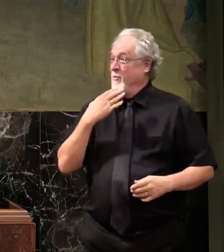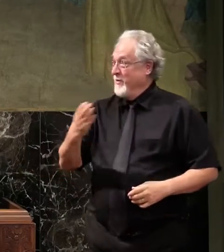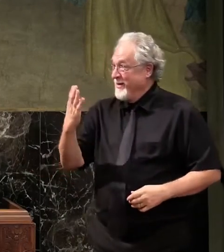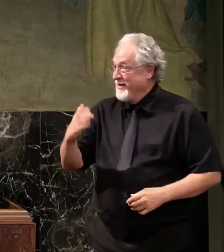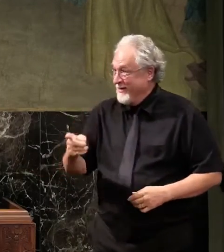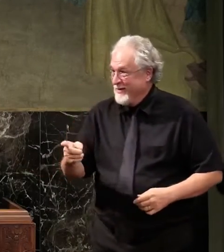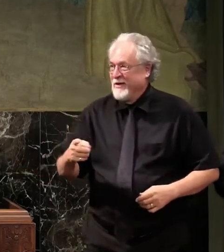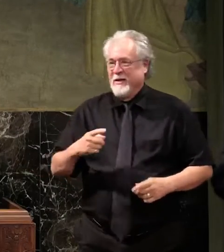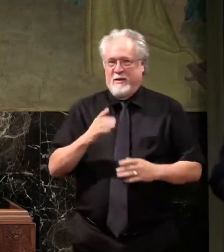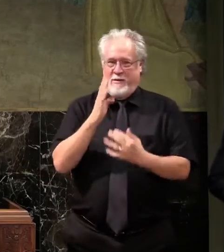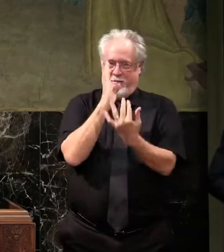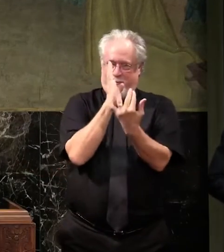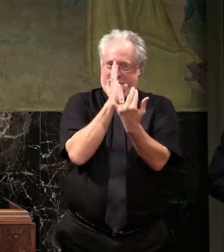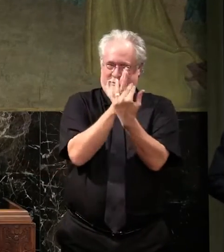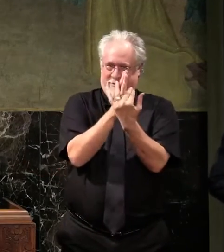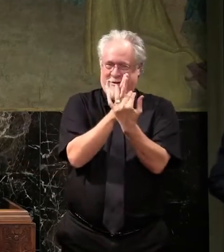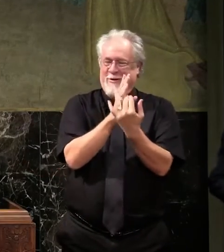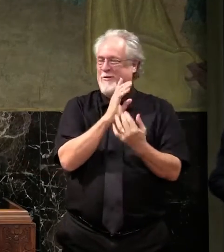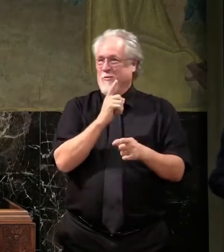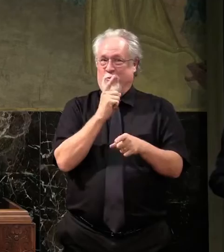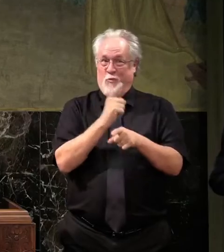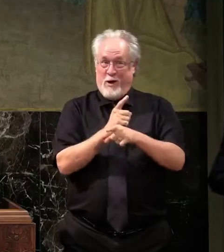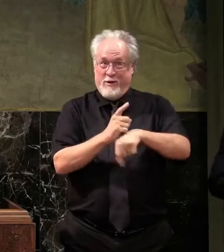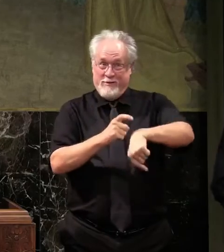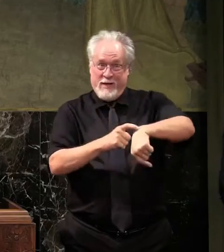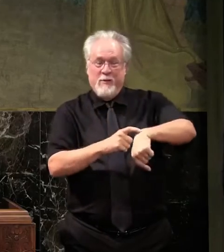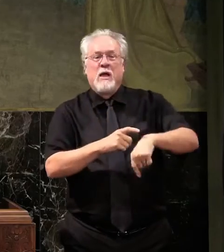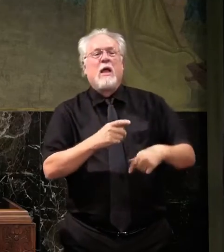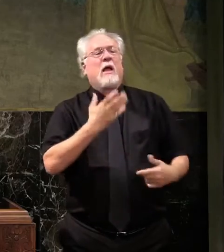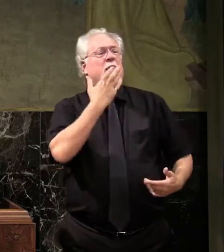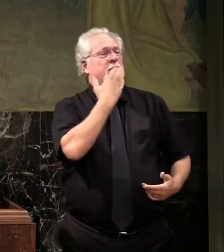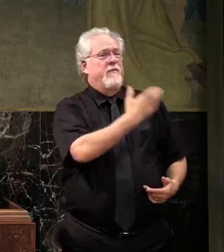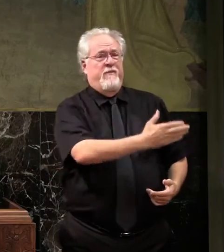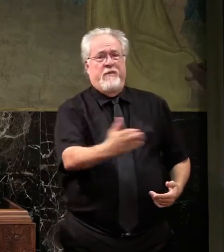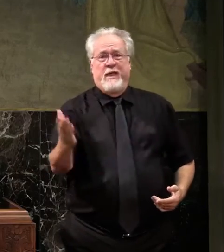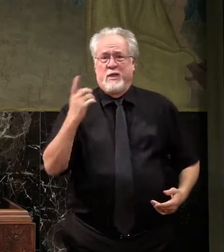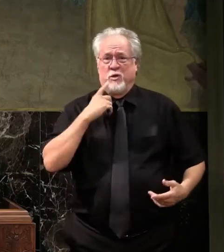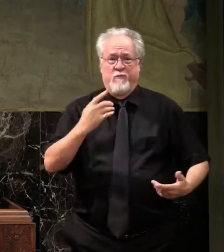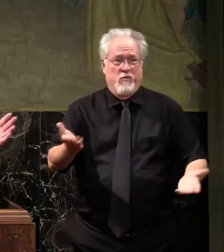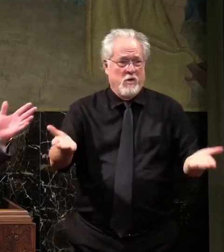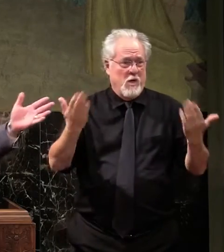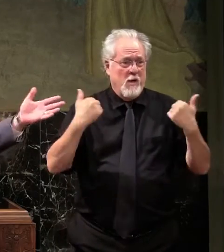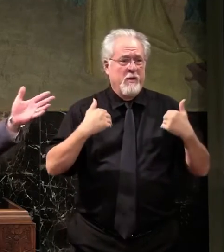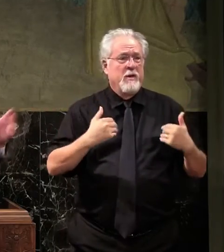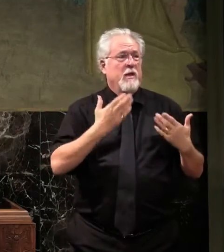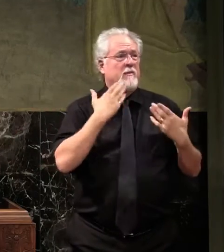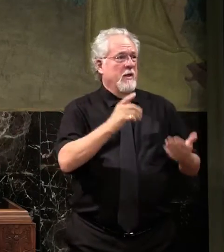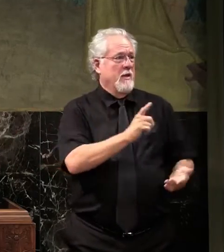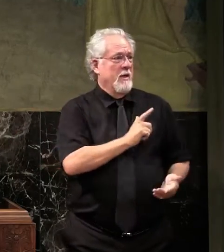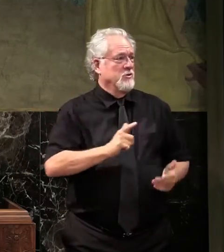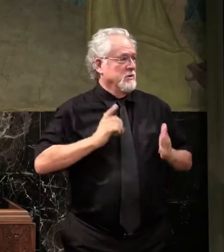right at that dividing line. Thank you all for being here and I want to thank the legislators that have joined us